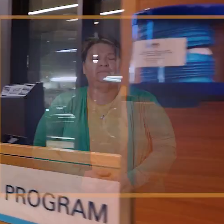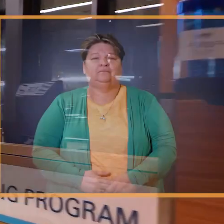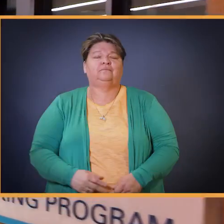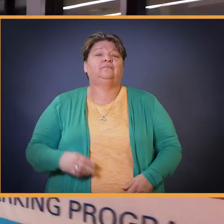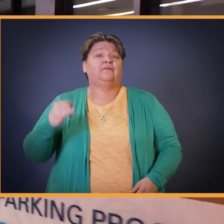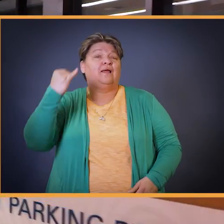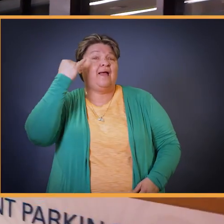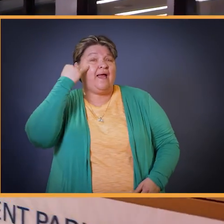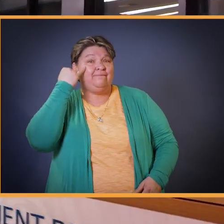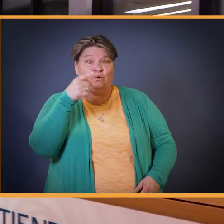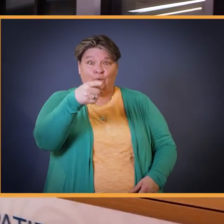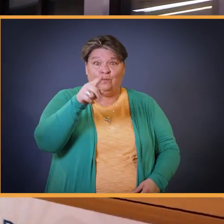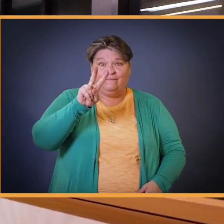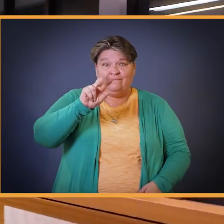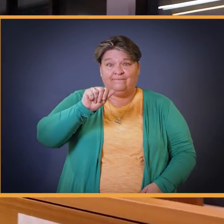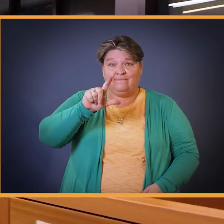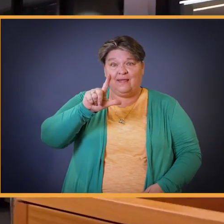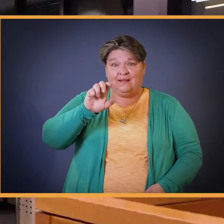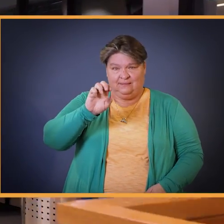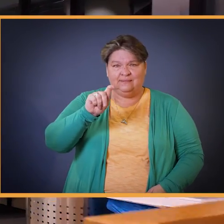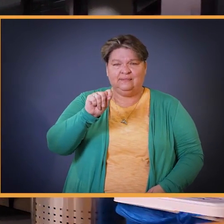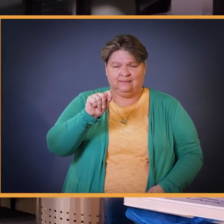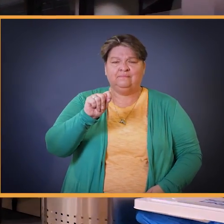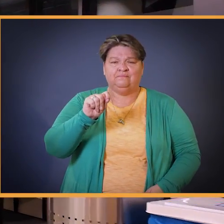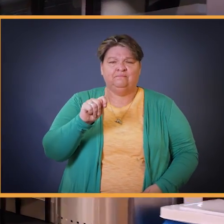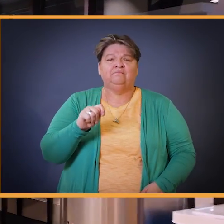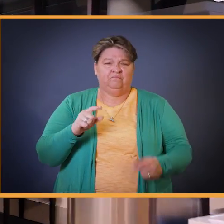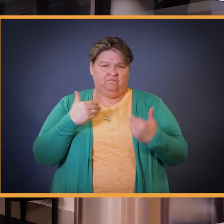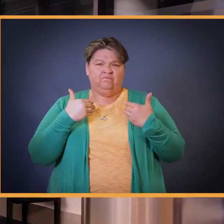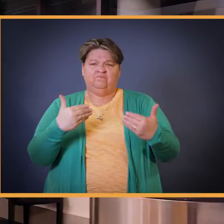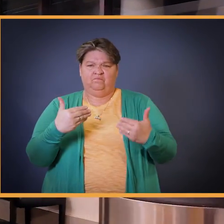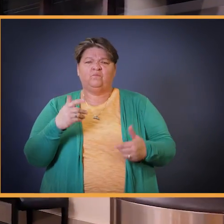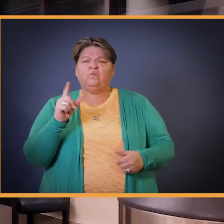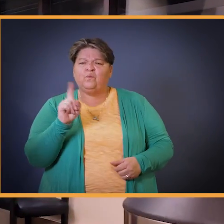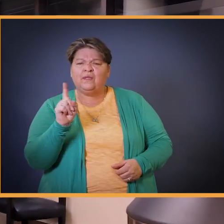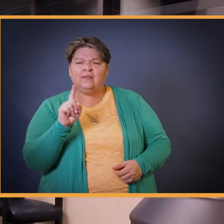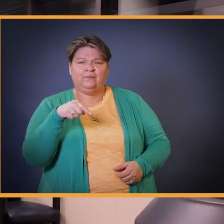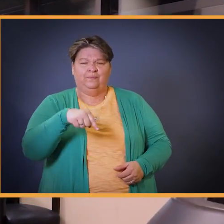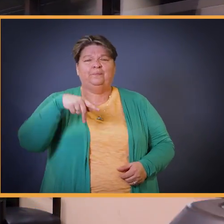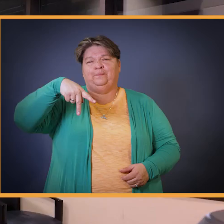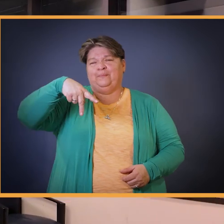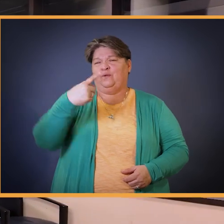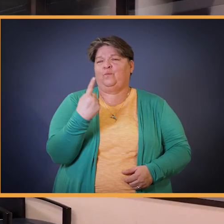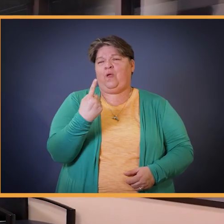If you use valet, give your ticket to the attendant at the parking cashier on floor P1.